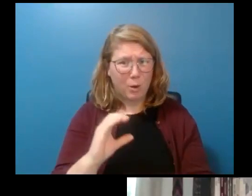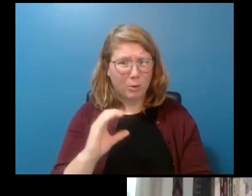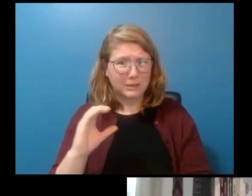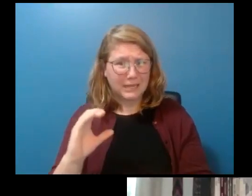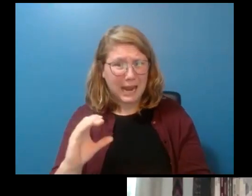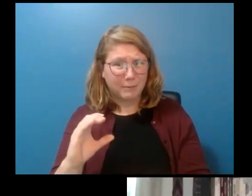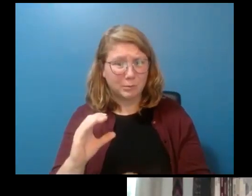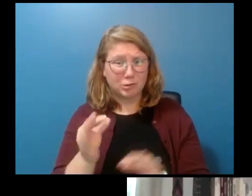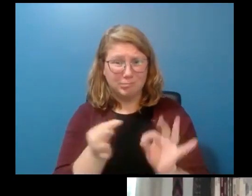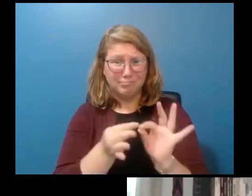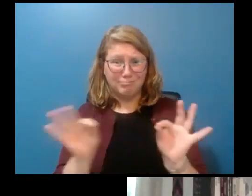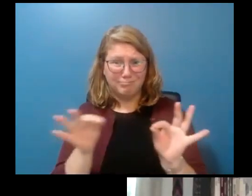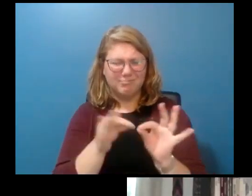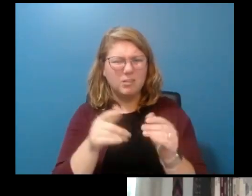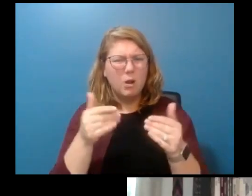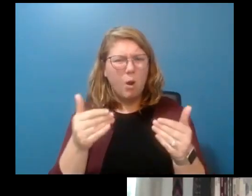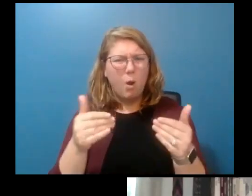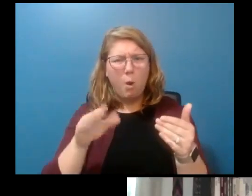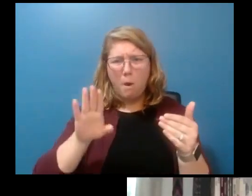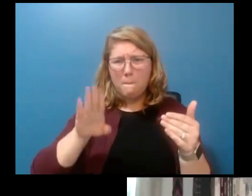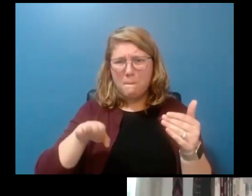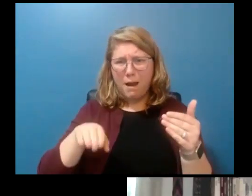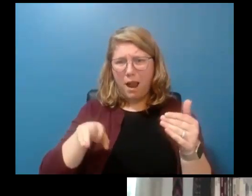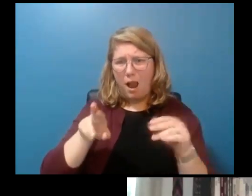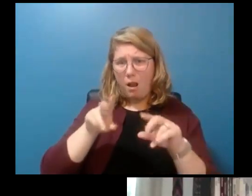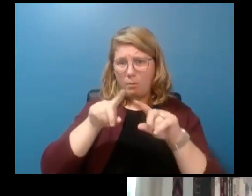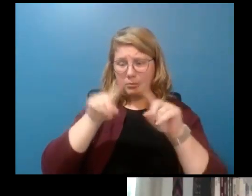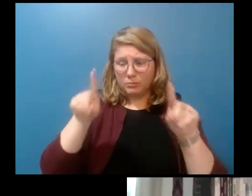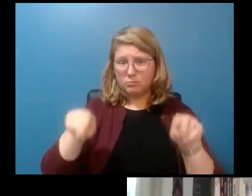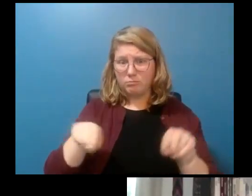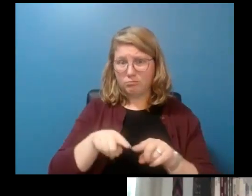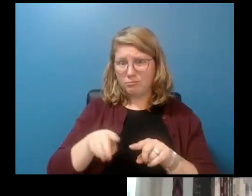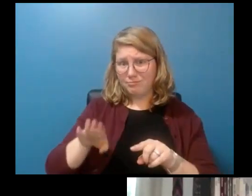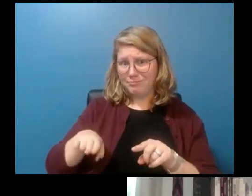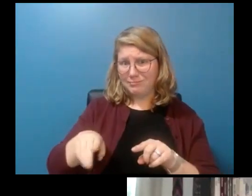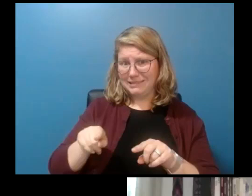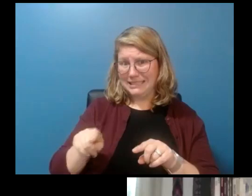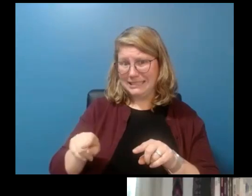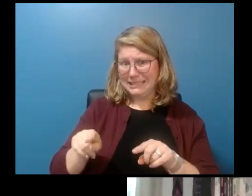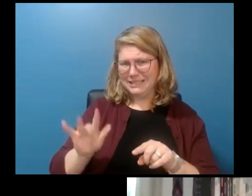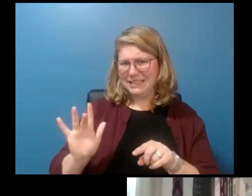It looks like we're good. So, hello again, and thank you so much for joining us.